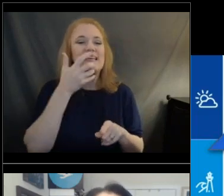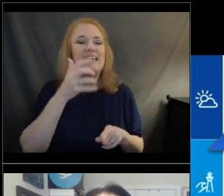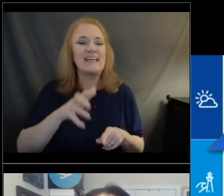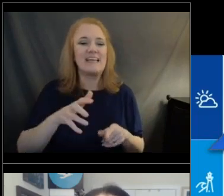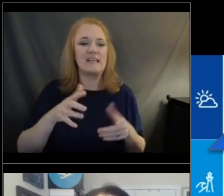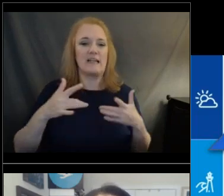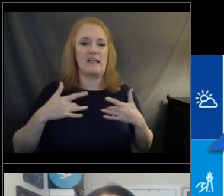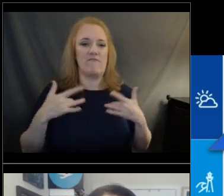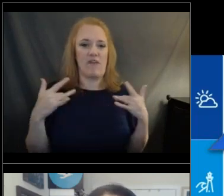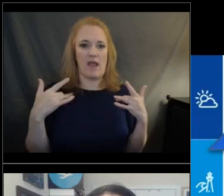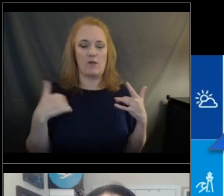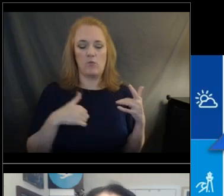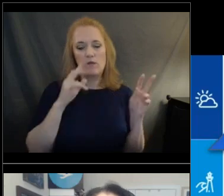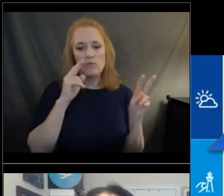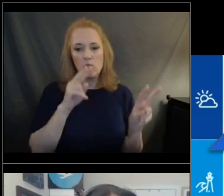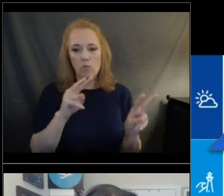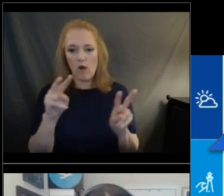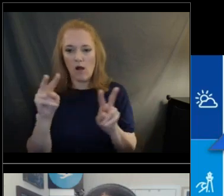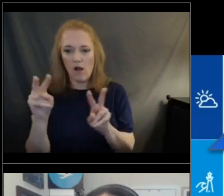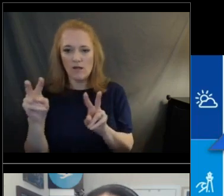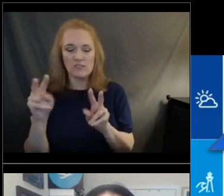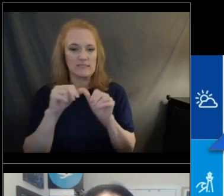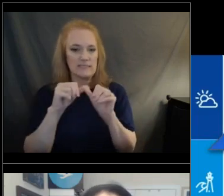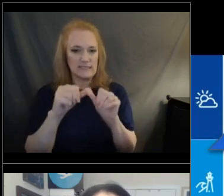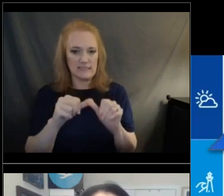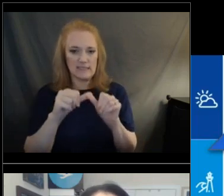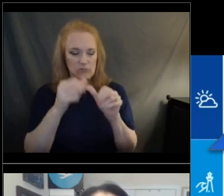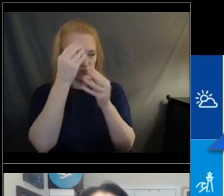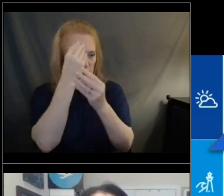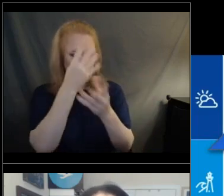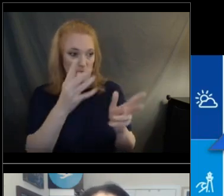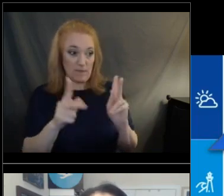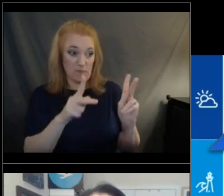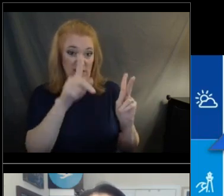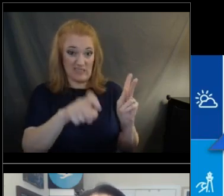we're monitoring observations, continue to inform decision makers and the public